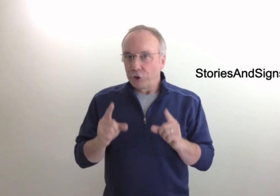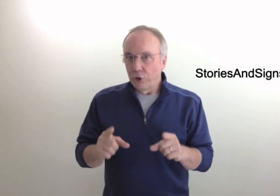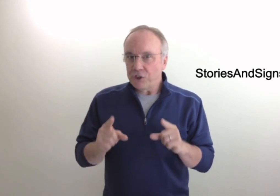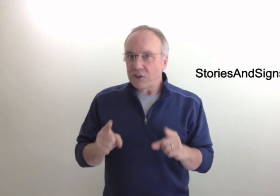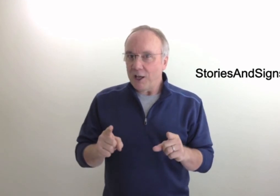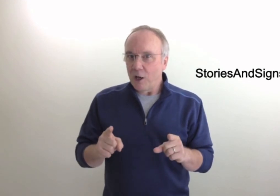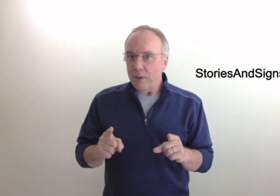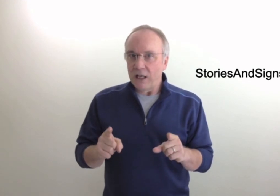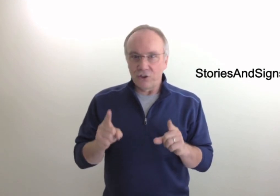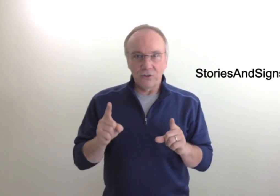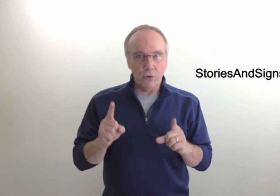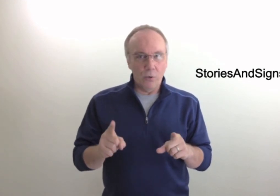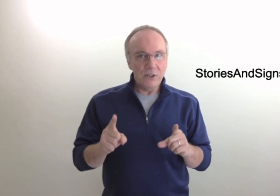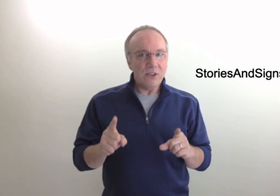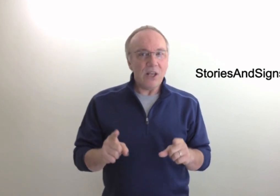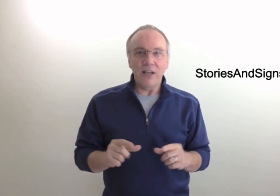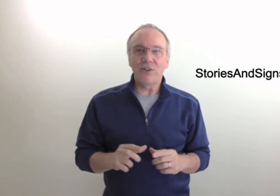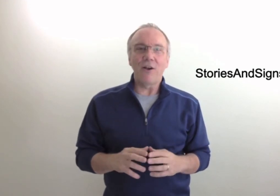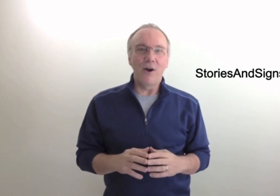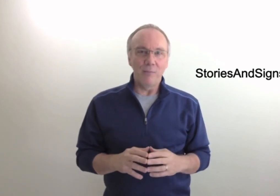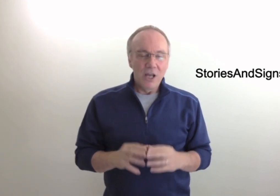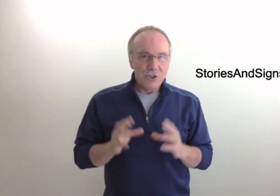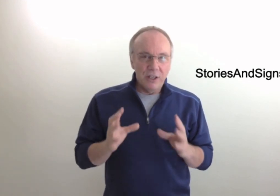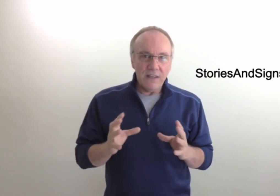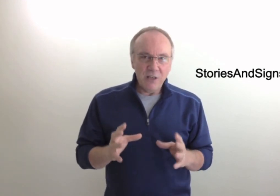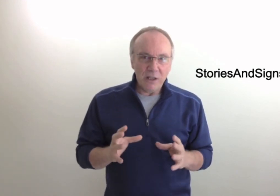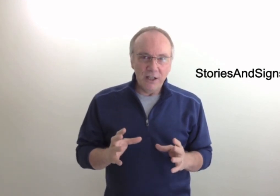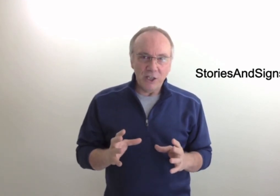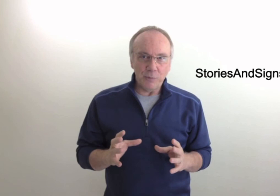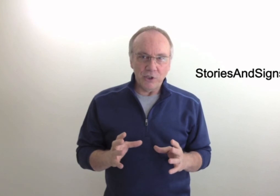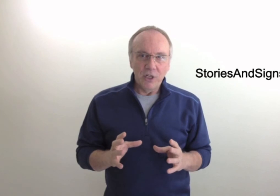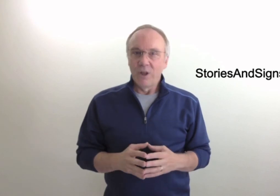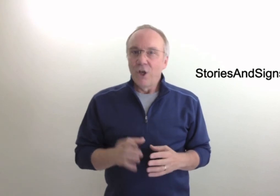Be sure to sign up at www.StoriesAndSigns.com to get the email announcements,